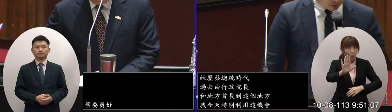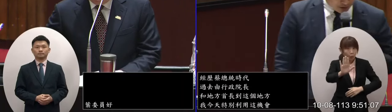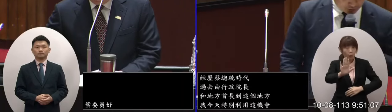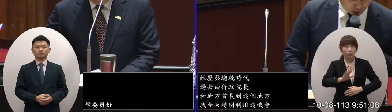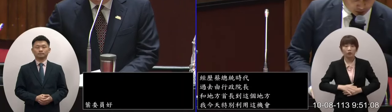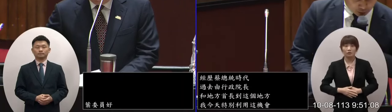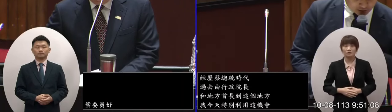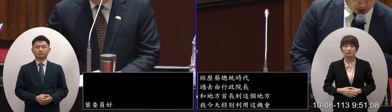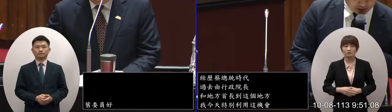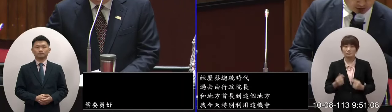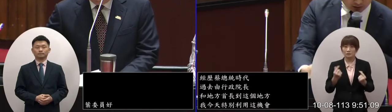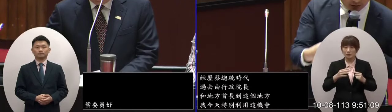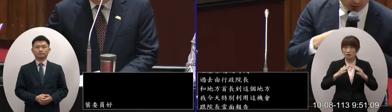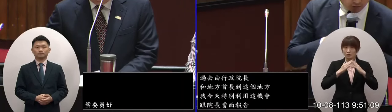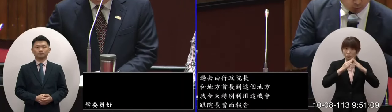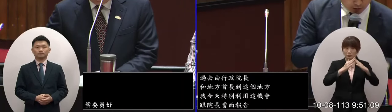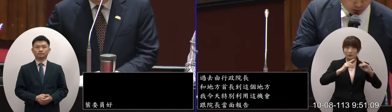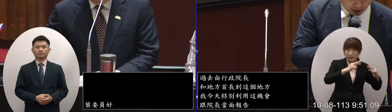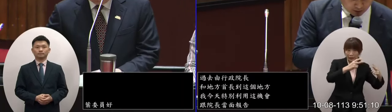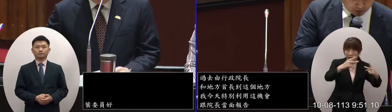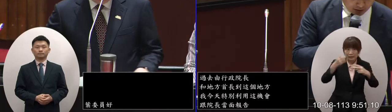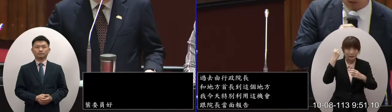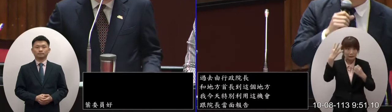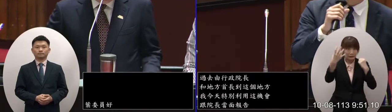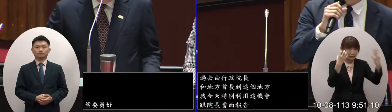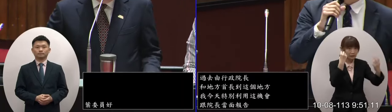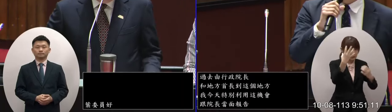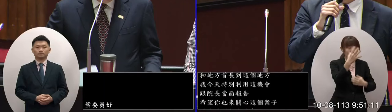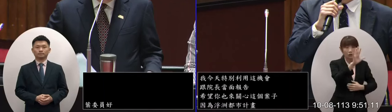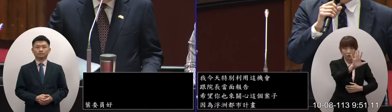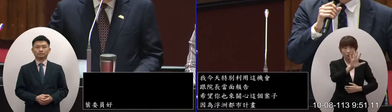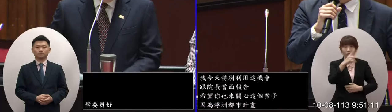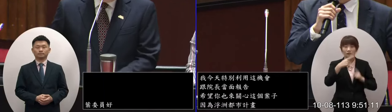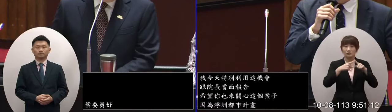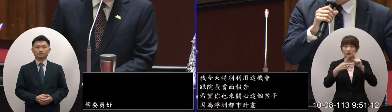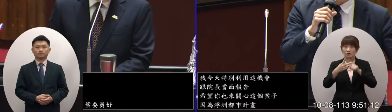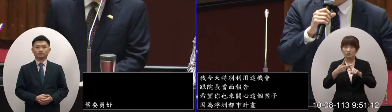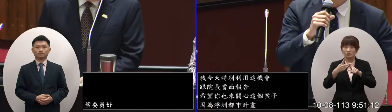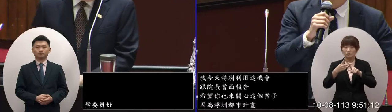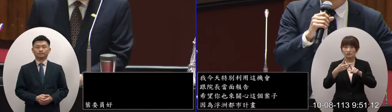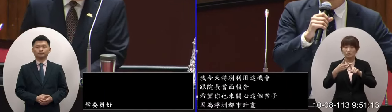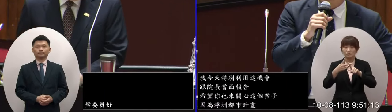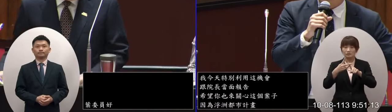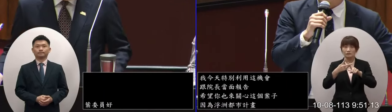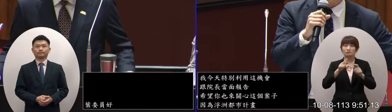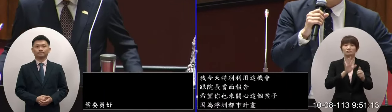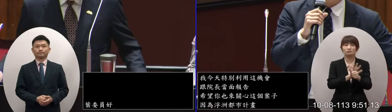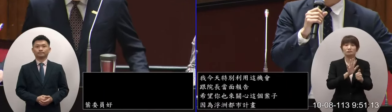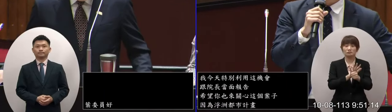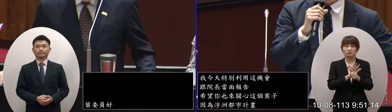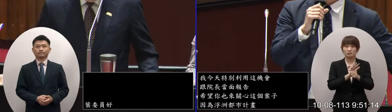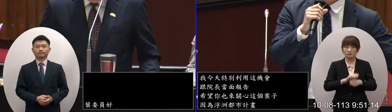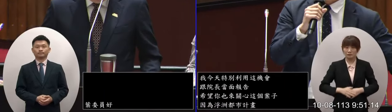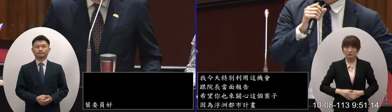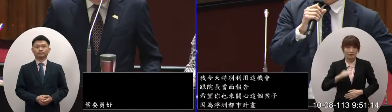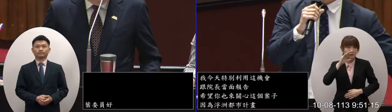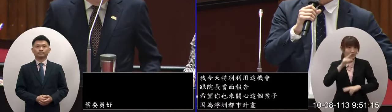There are a lot of urban renewal plans. Secondly, it also helped the construction of our Taipan light rail